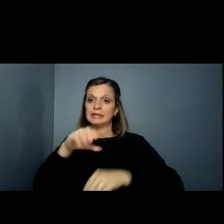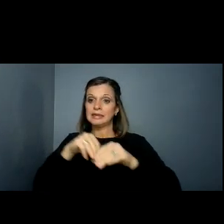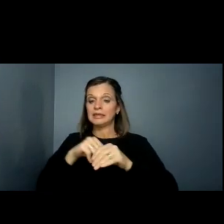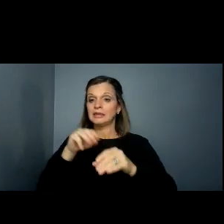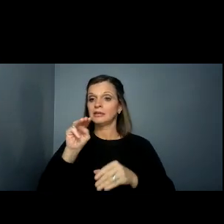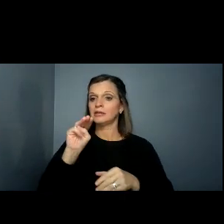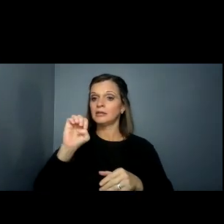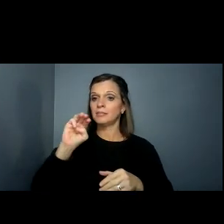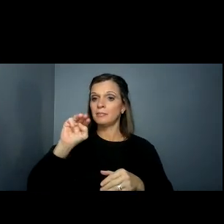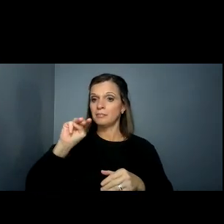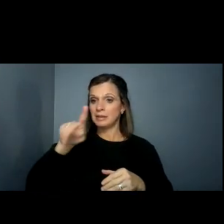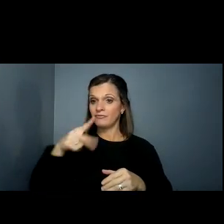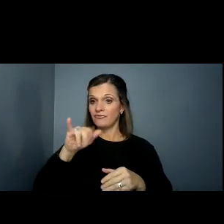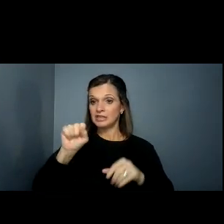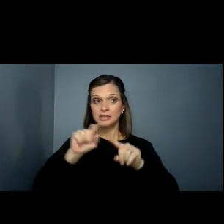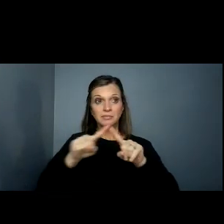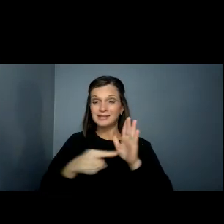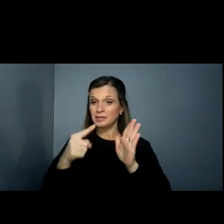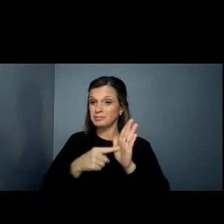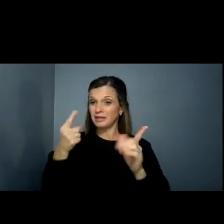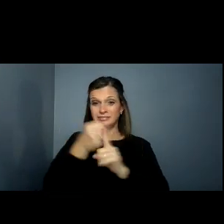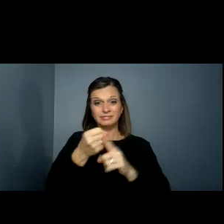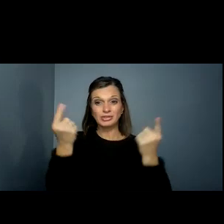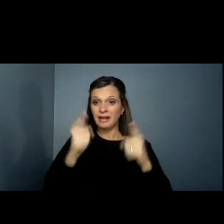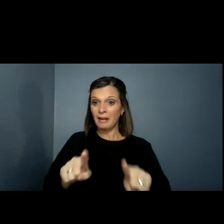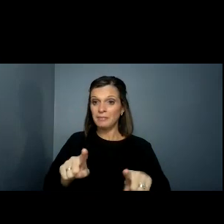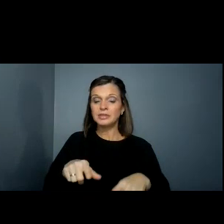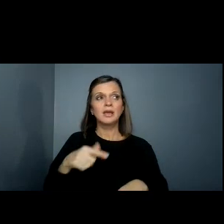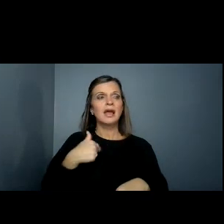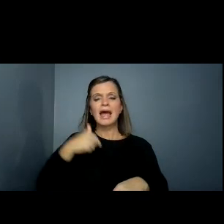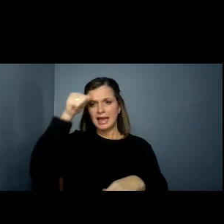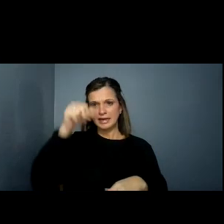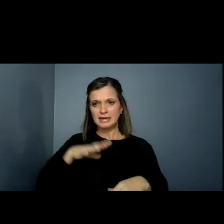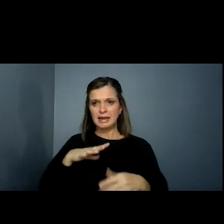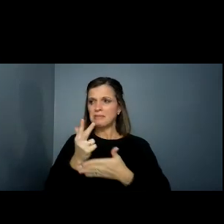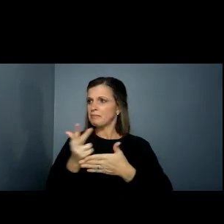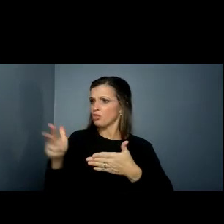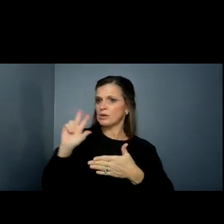Have I've had I had a guy probably 3 weeks ago, just sudden sudden onset lost one side